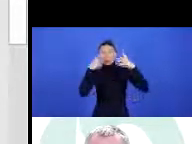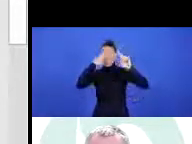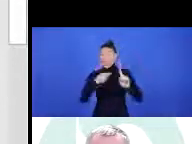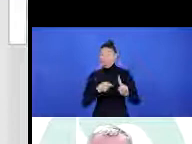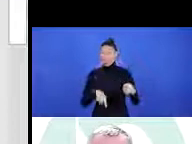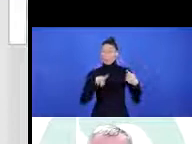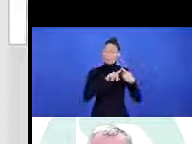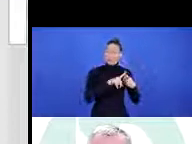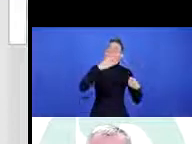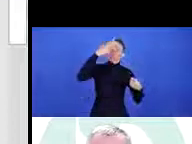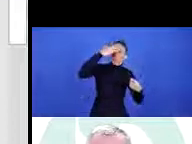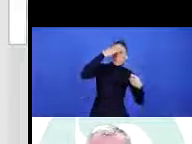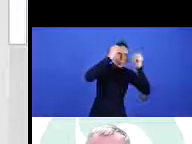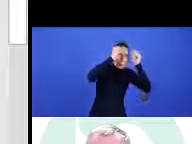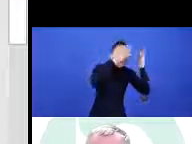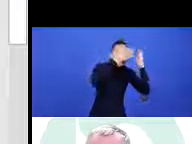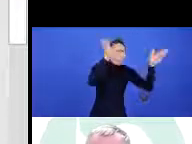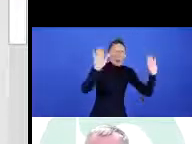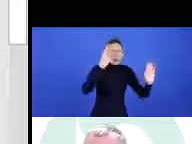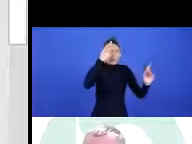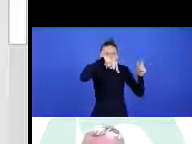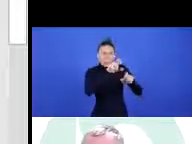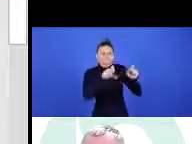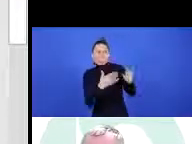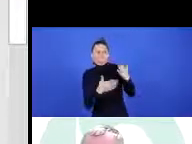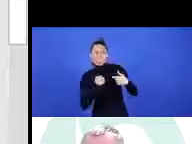project, with four goals. First, to create greater awareness of the